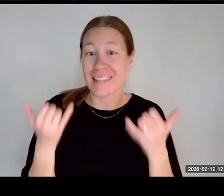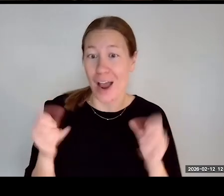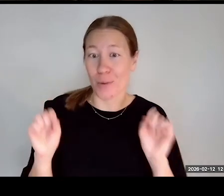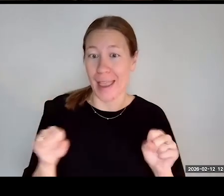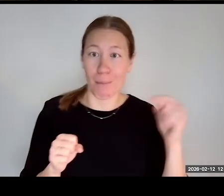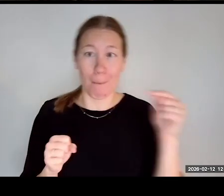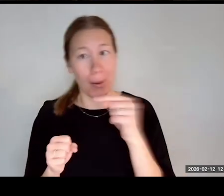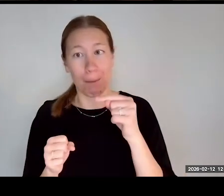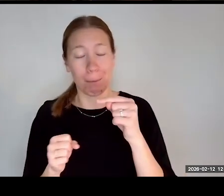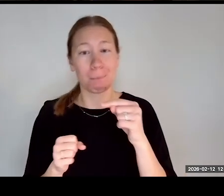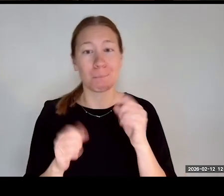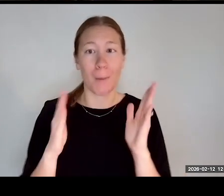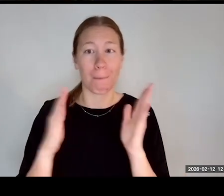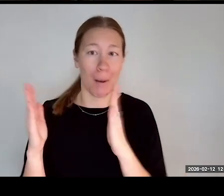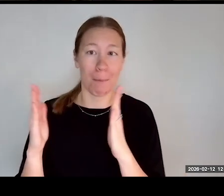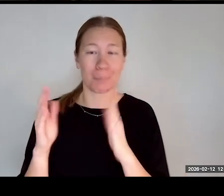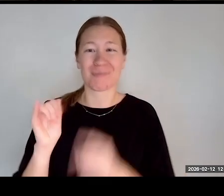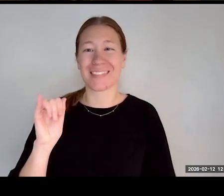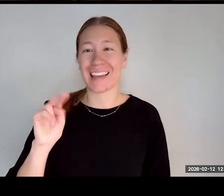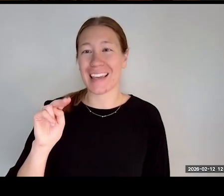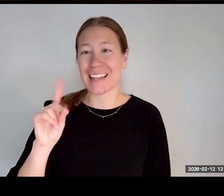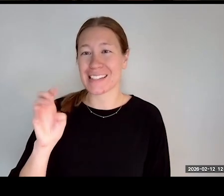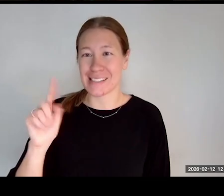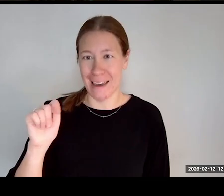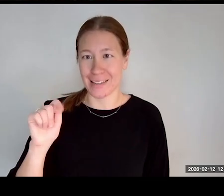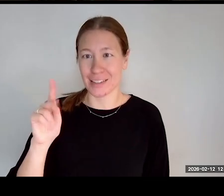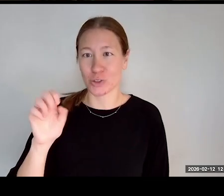So I can either use my paragraph indent tool like this,